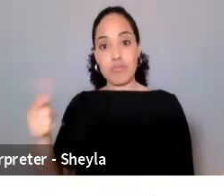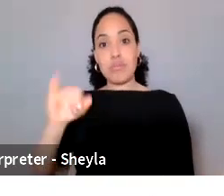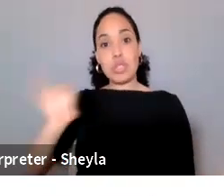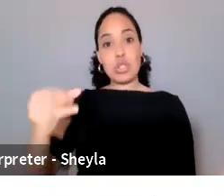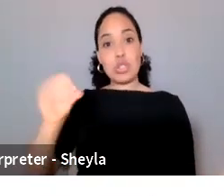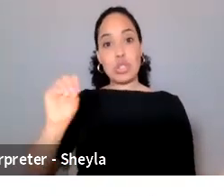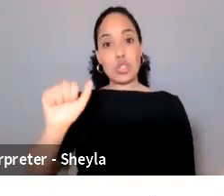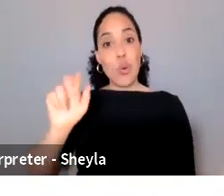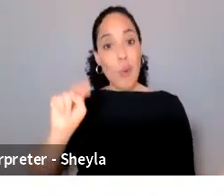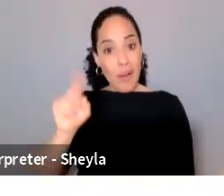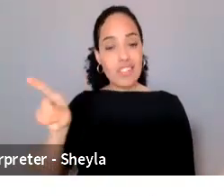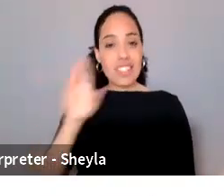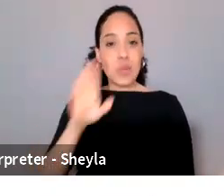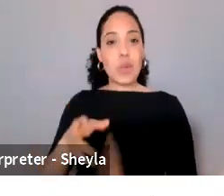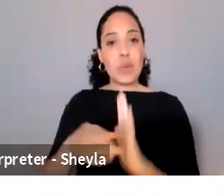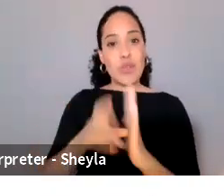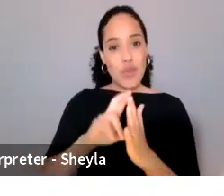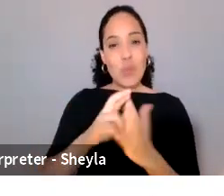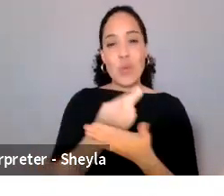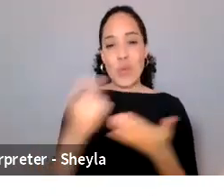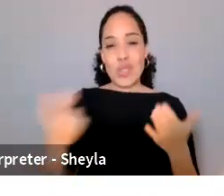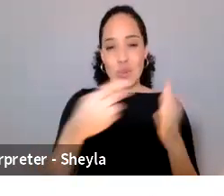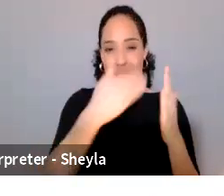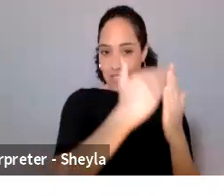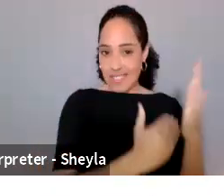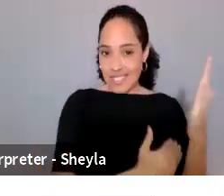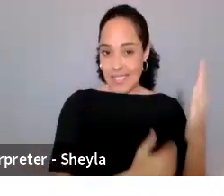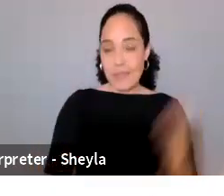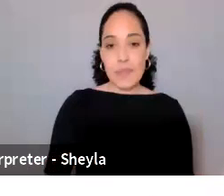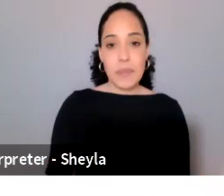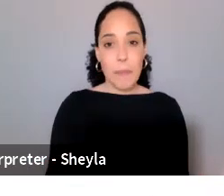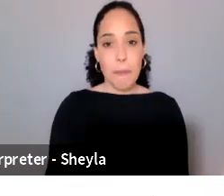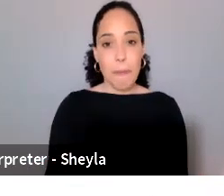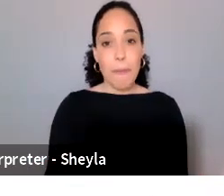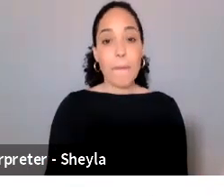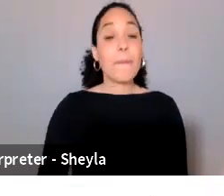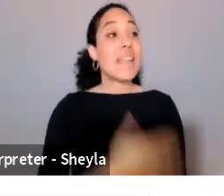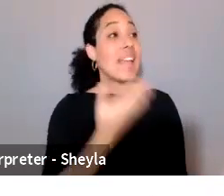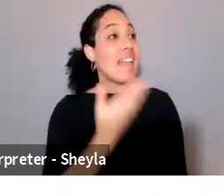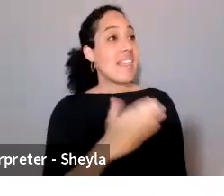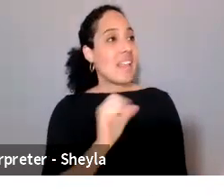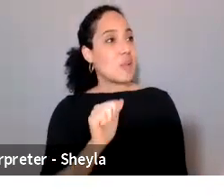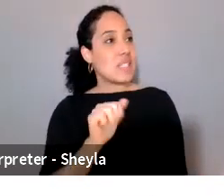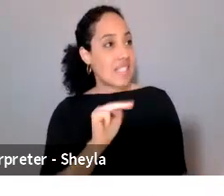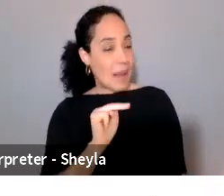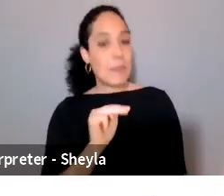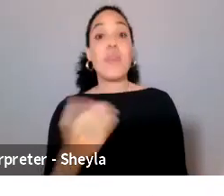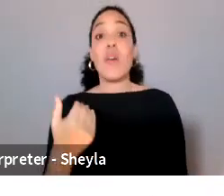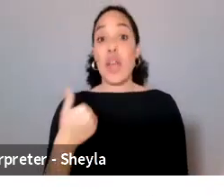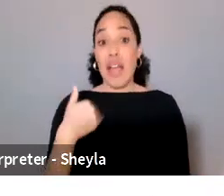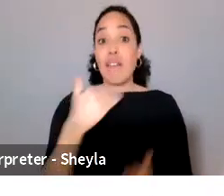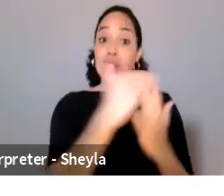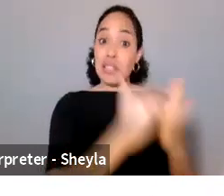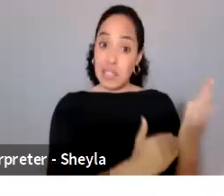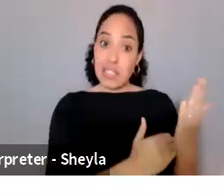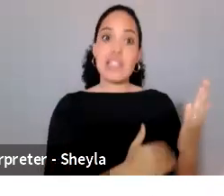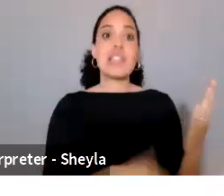to review these resources real quick thank you Sam we have a list of contacts and resources